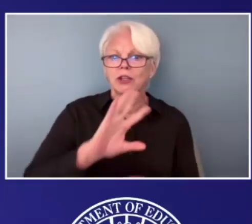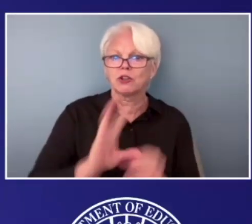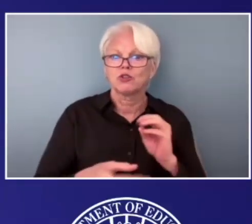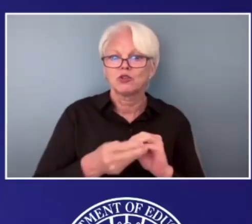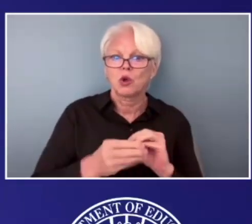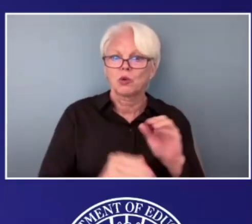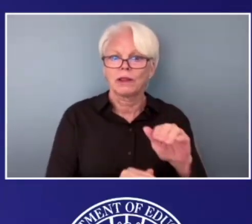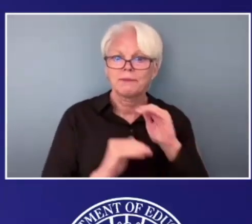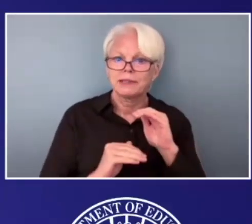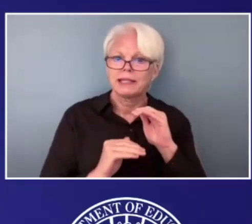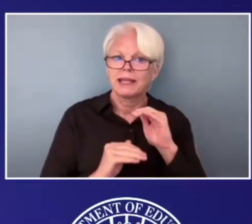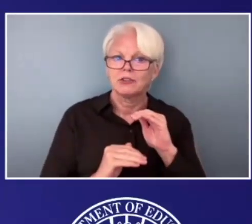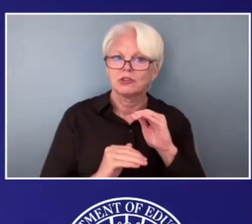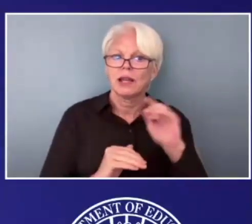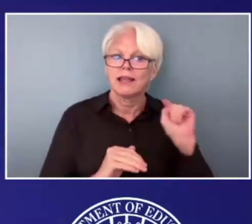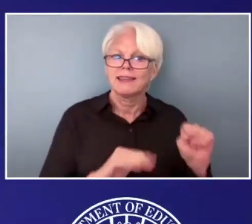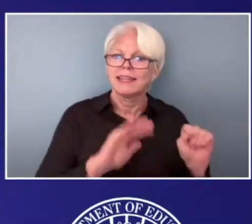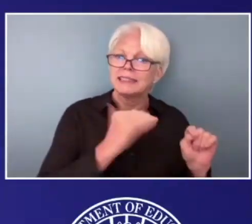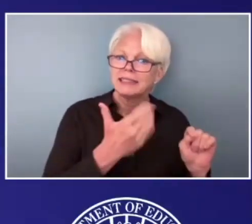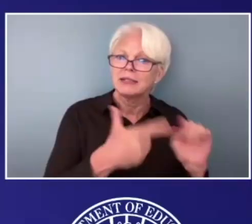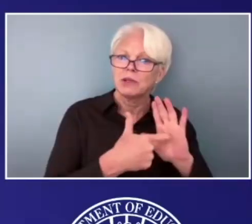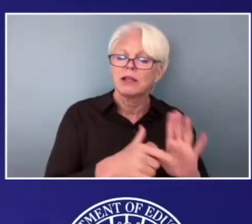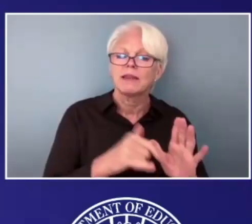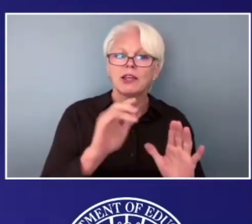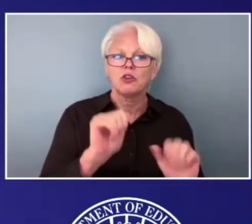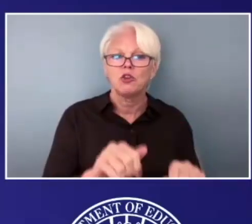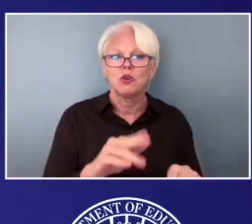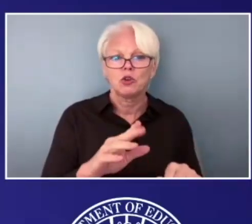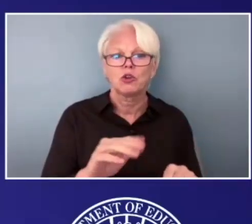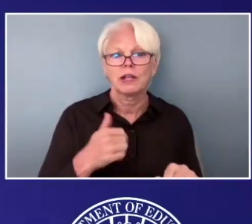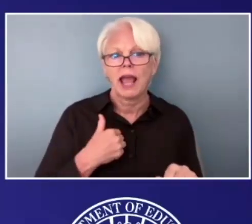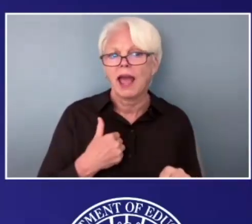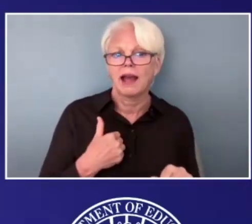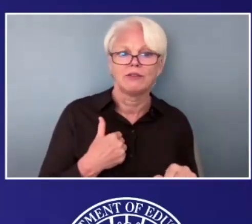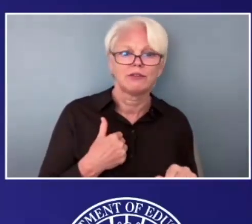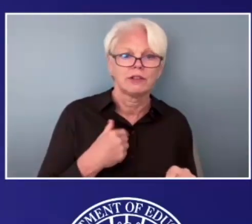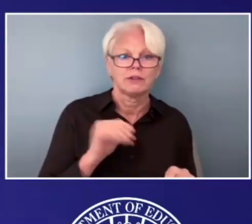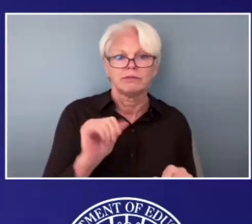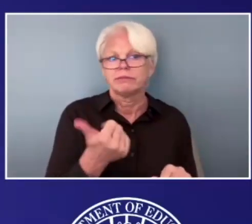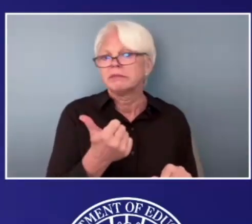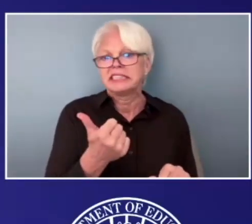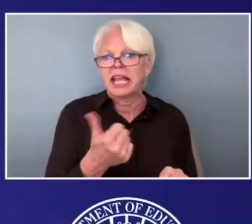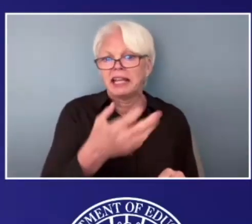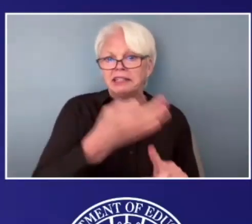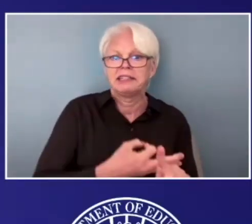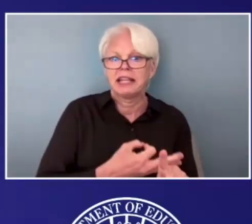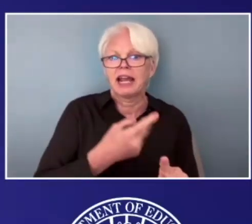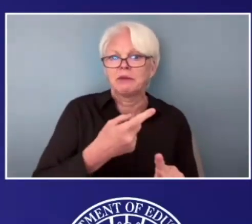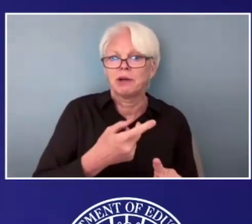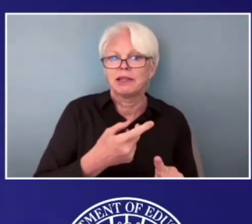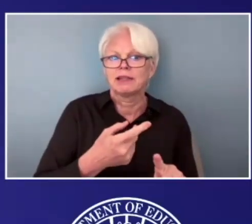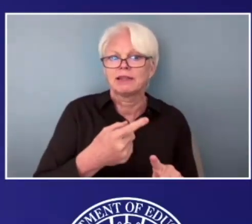And this would seem to indicate that you could have, you know, like ten, nine-month periods of forbearance, which would far exceed three years.